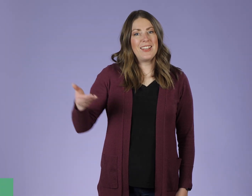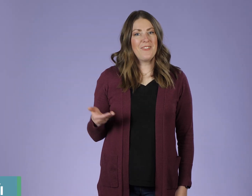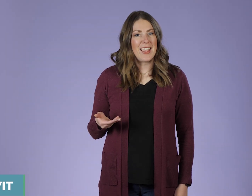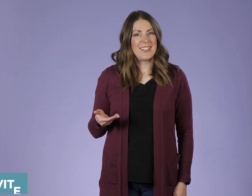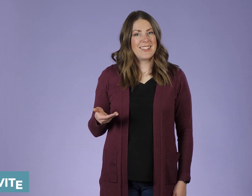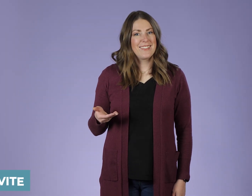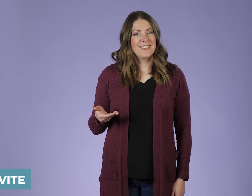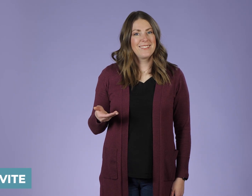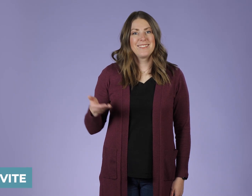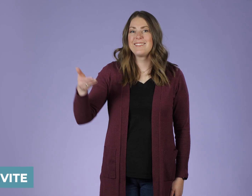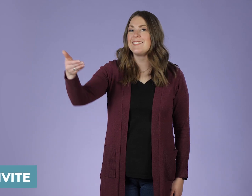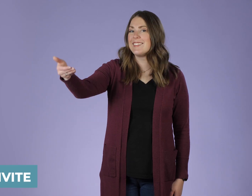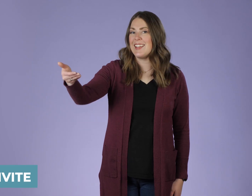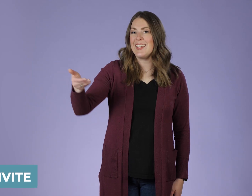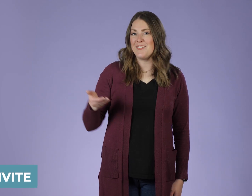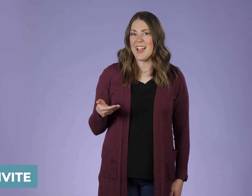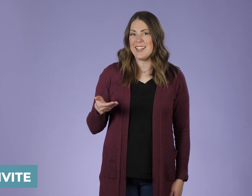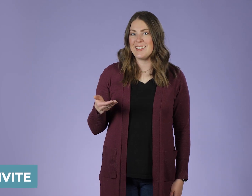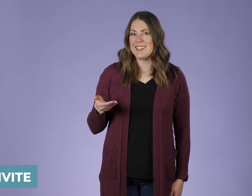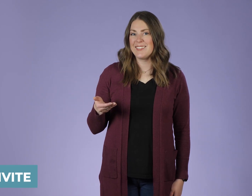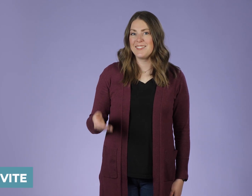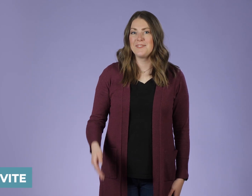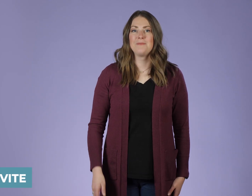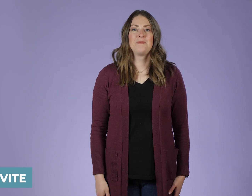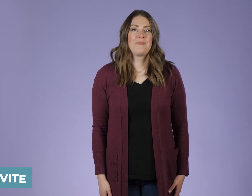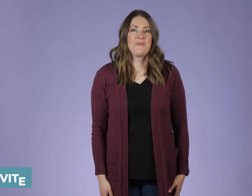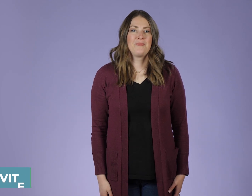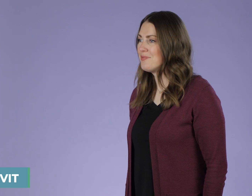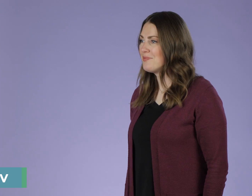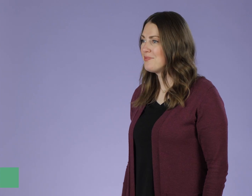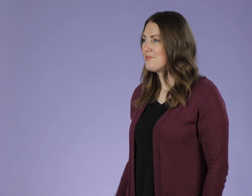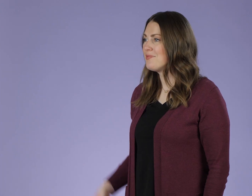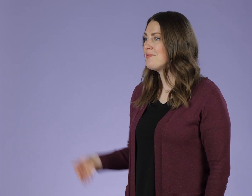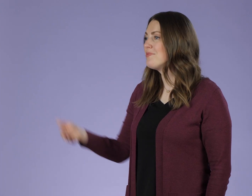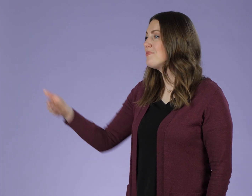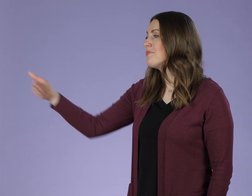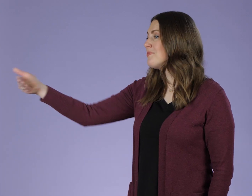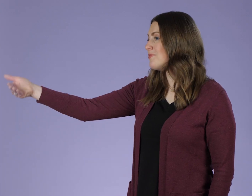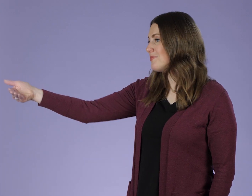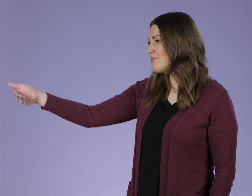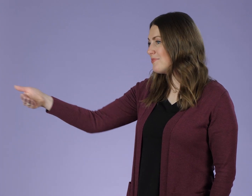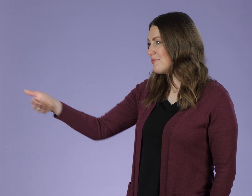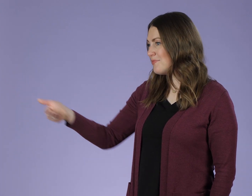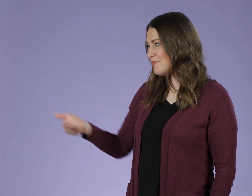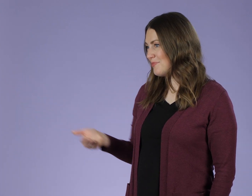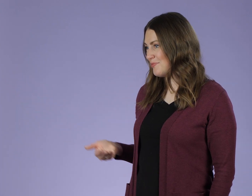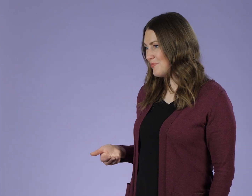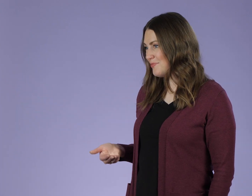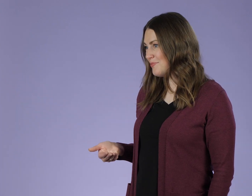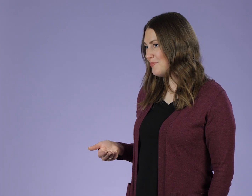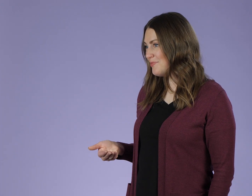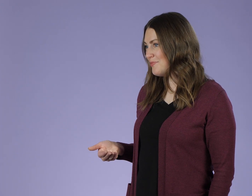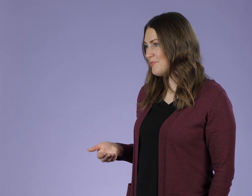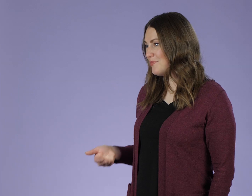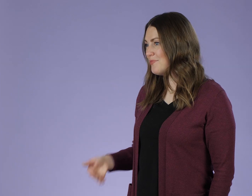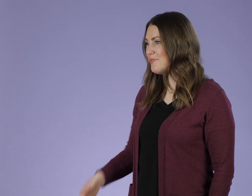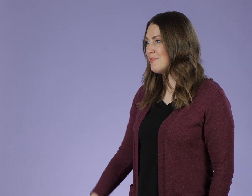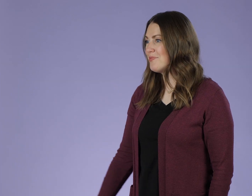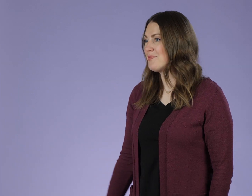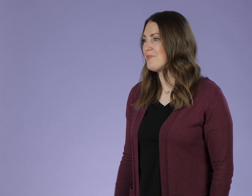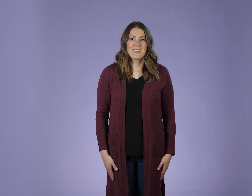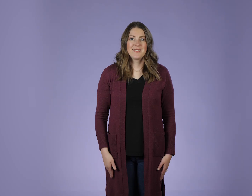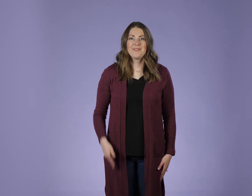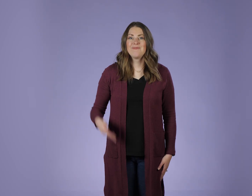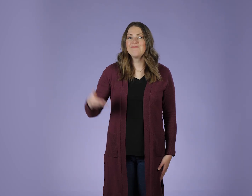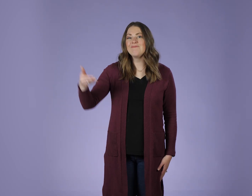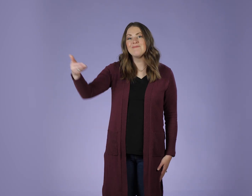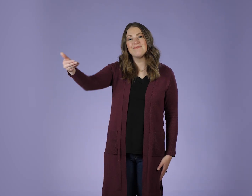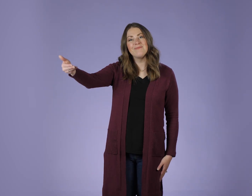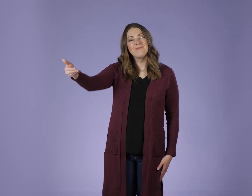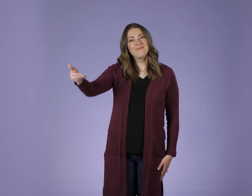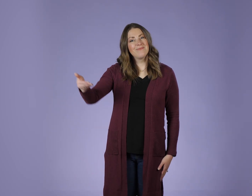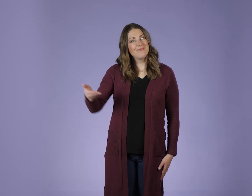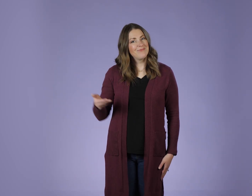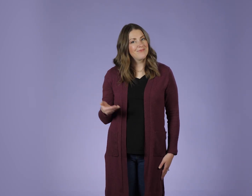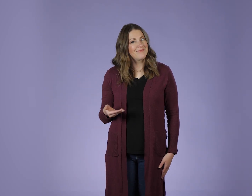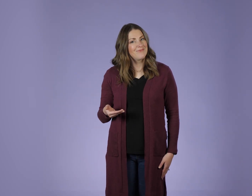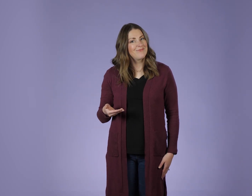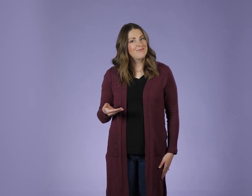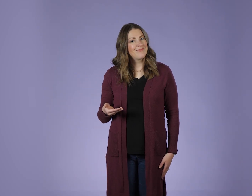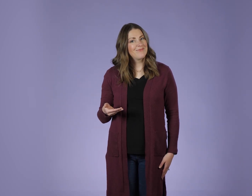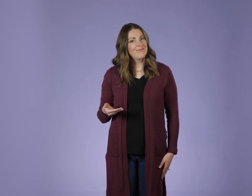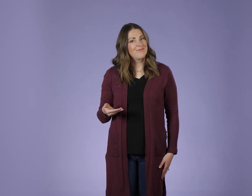'Invite, invite', invite is like welcoming somebody in. Your hand is facing upwards pulling in towards